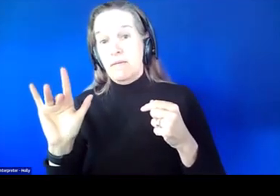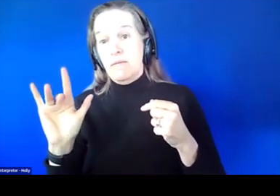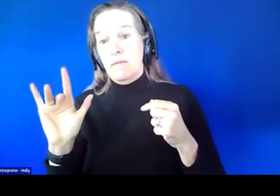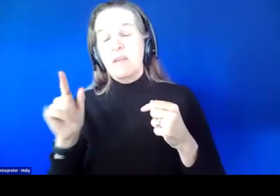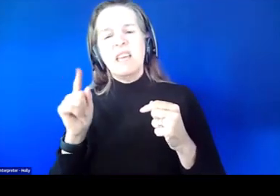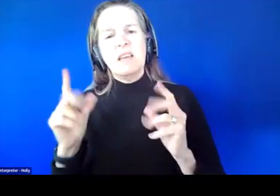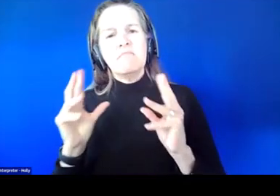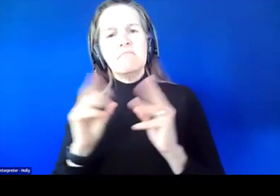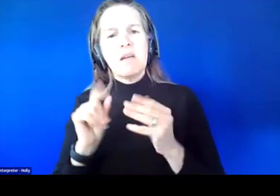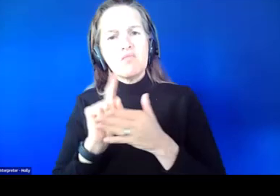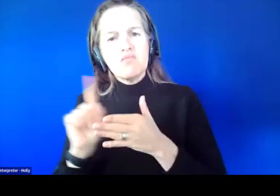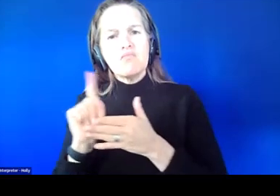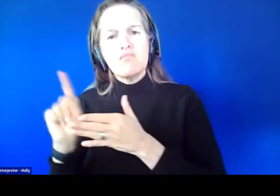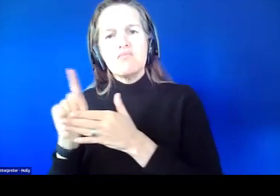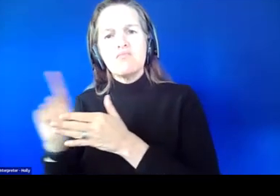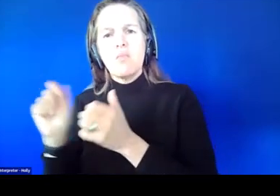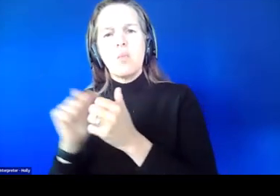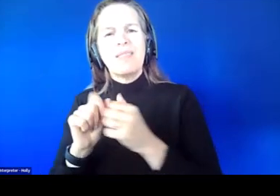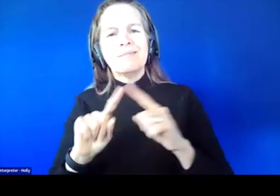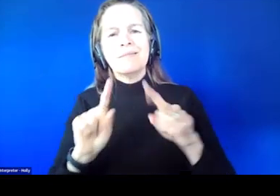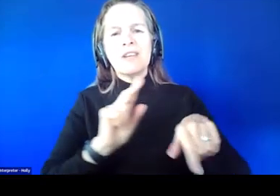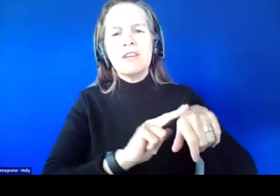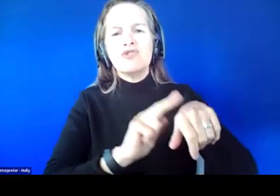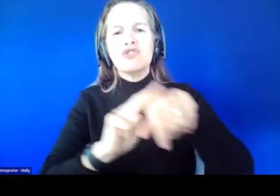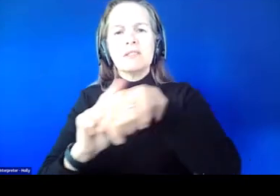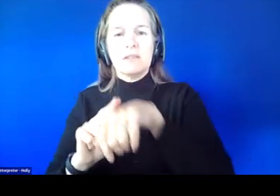the tribal nations, the 11 of them, to